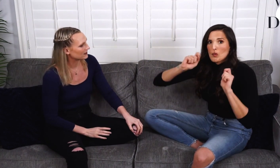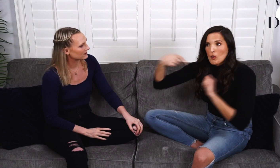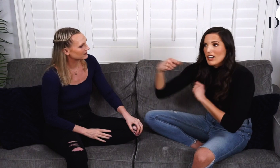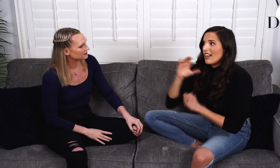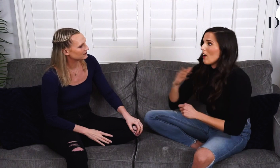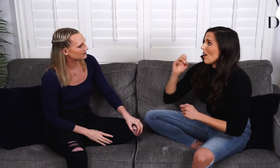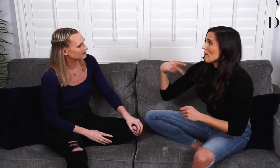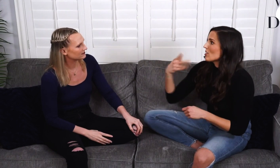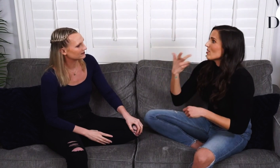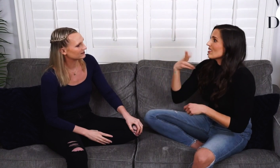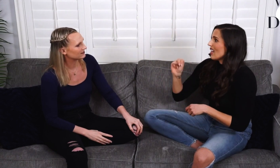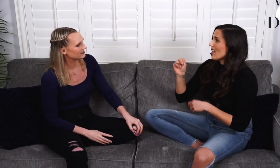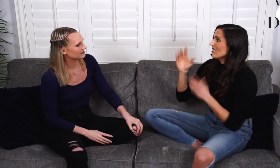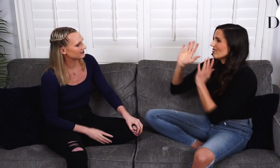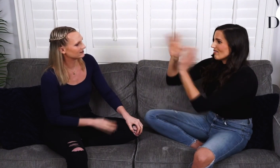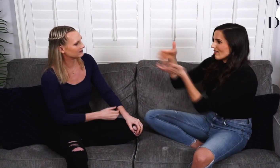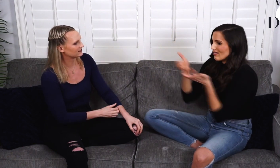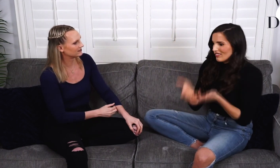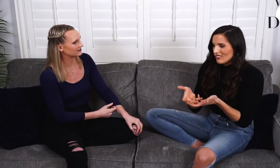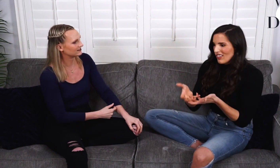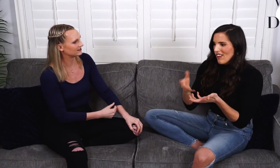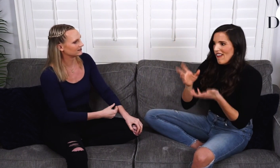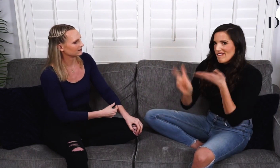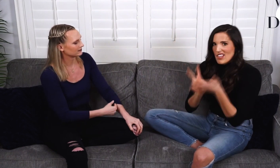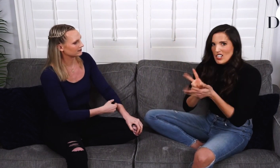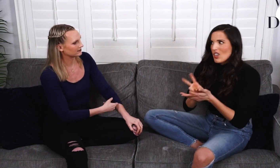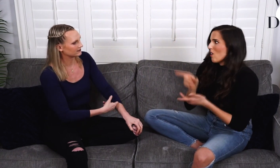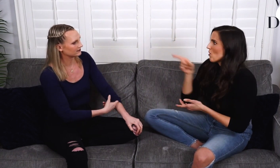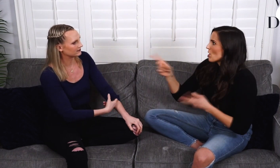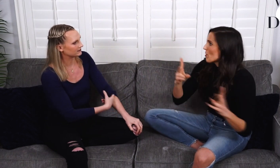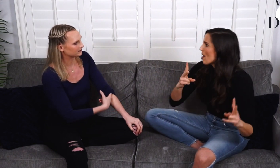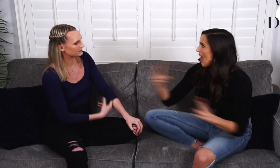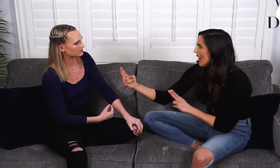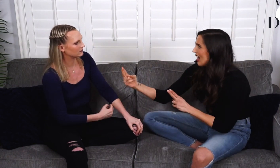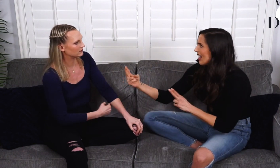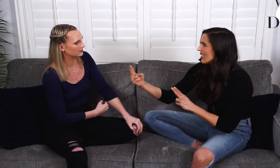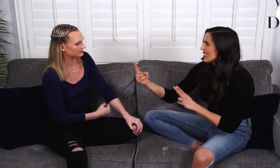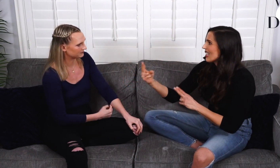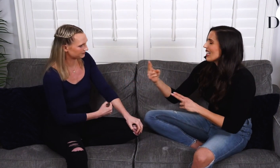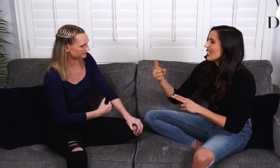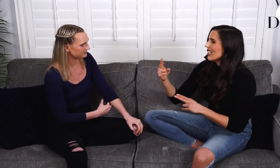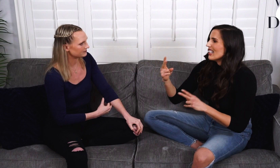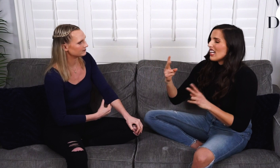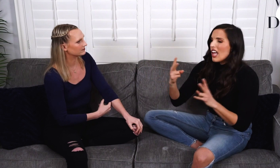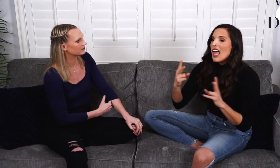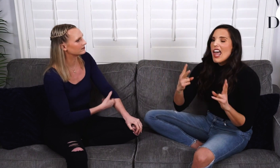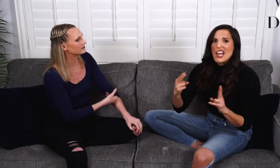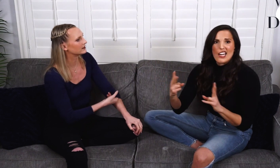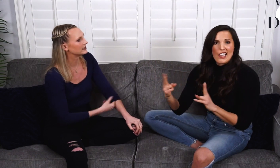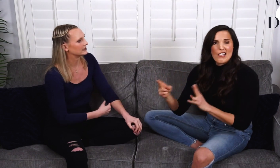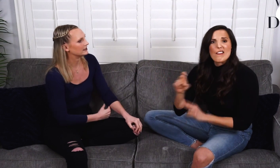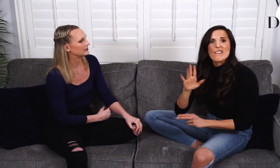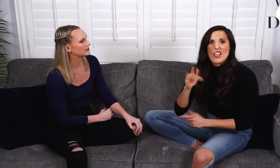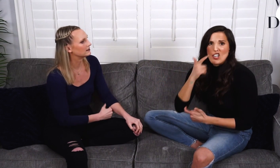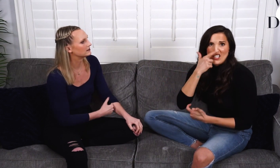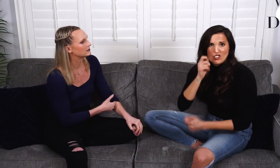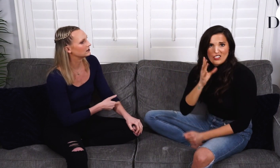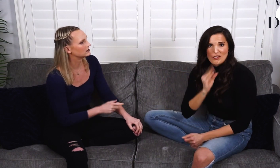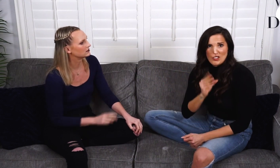recording our episode. We take all that video and you edit it. And let's just say editing has